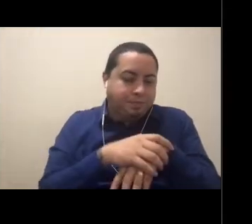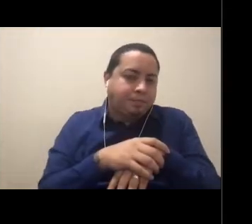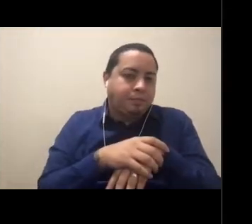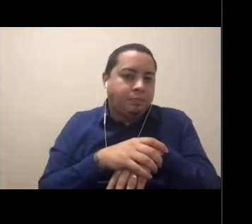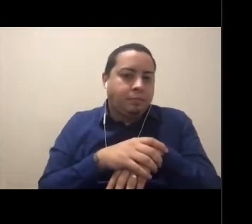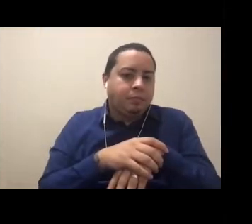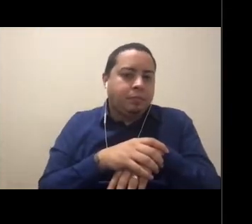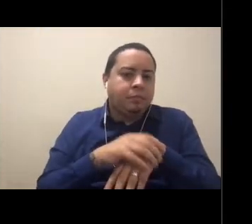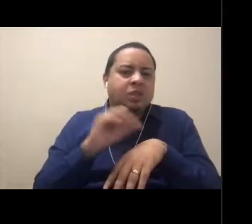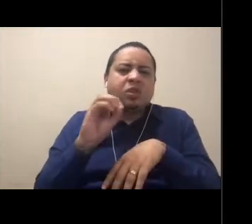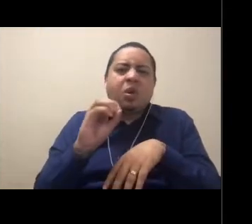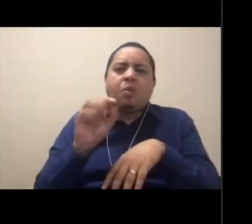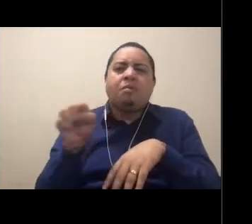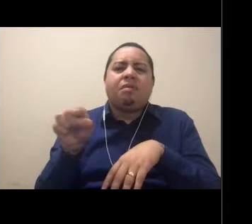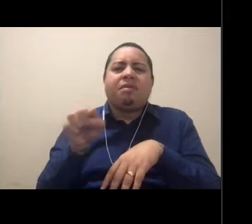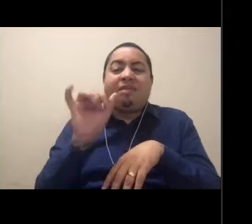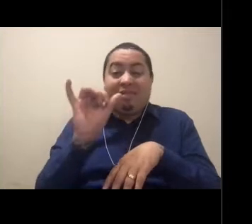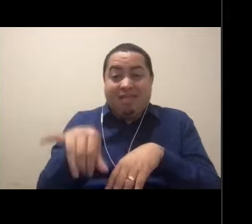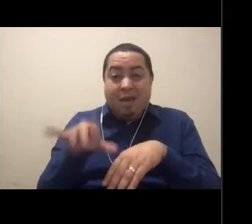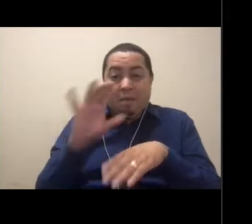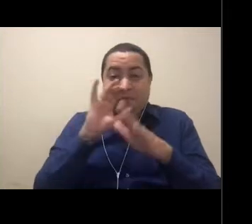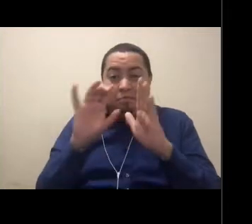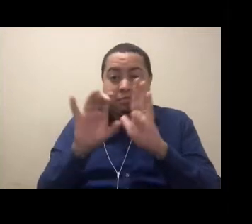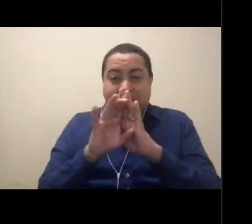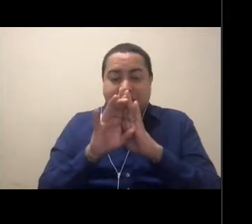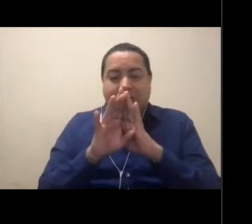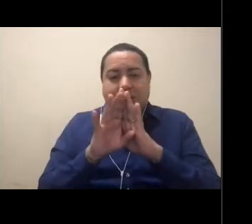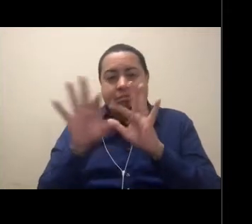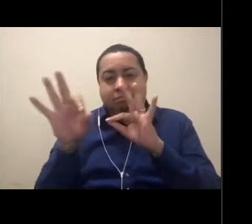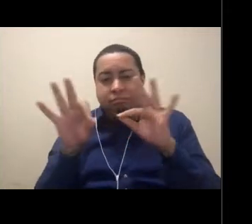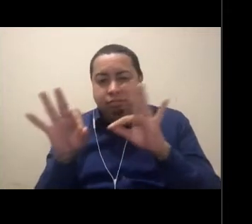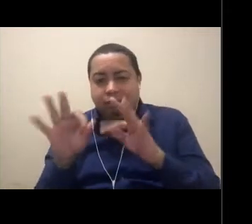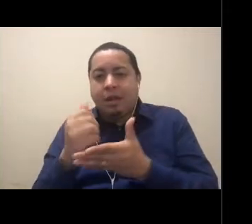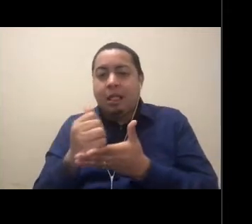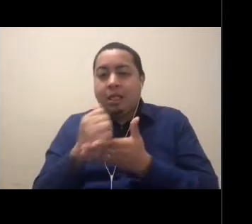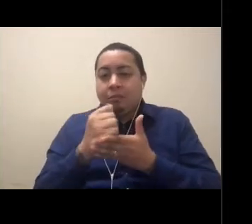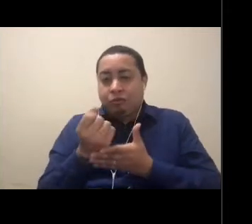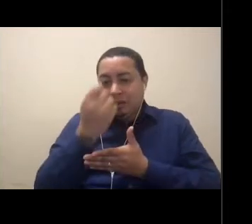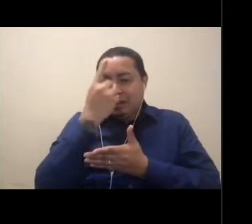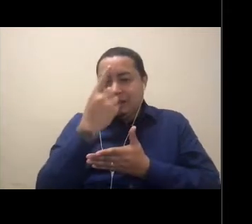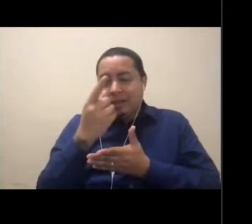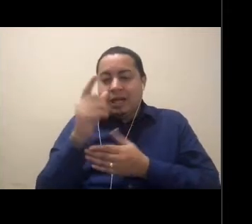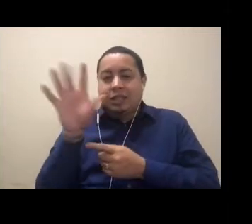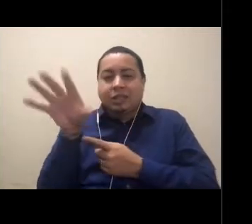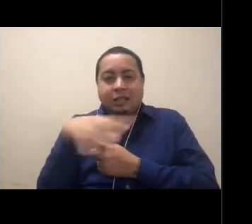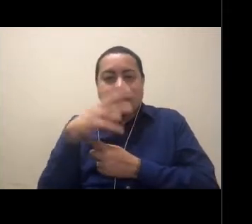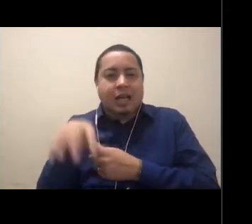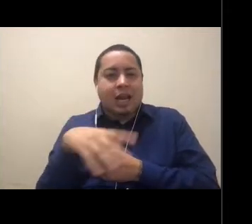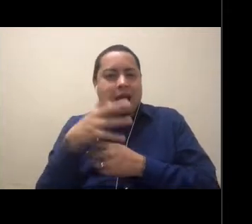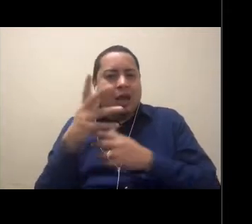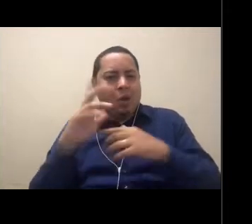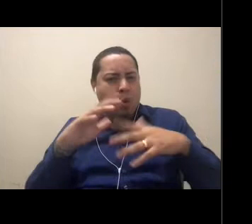for all our satellite operations that we have here. You got to saw just a brief glimpse of our,